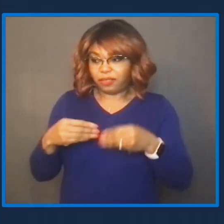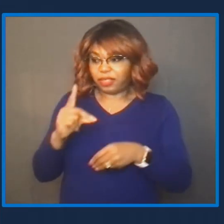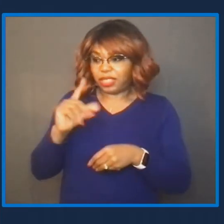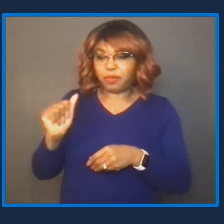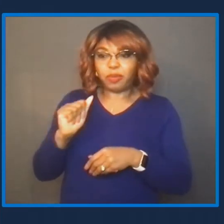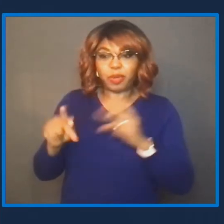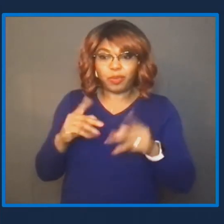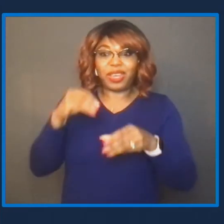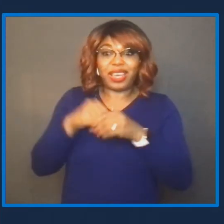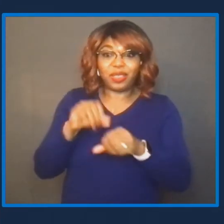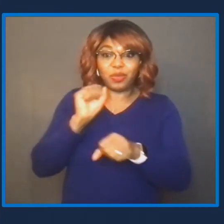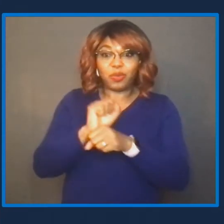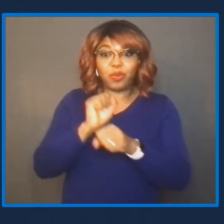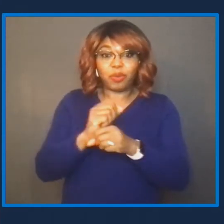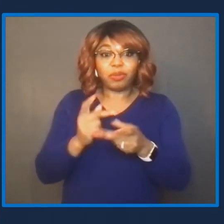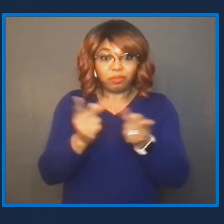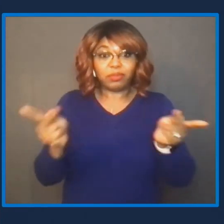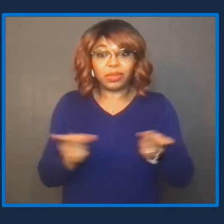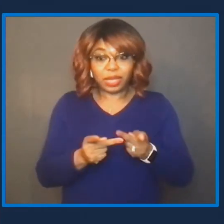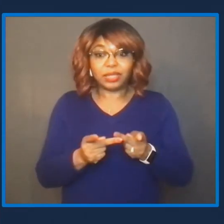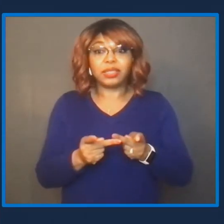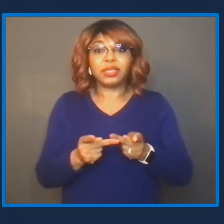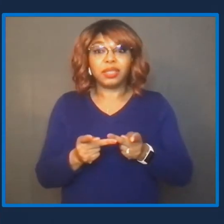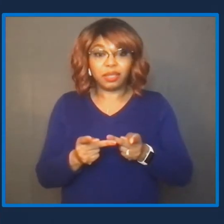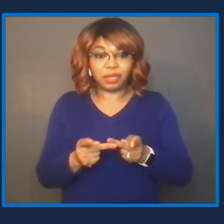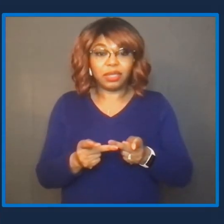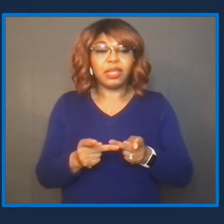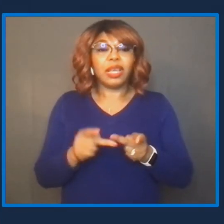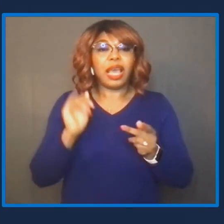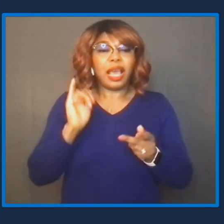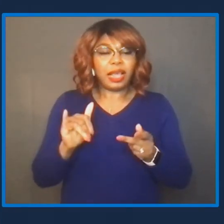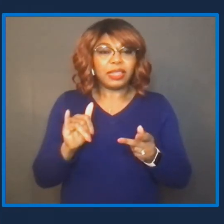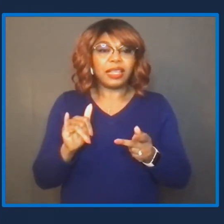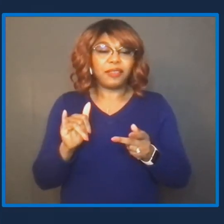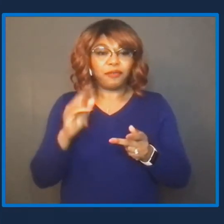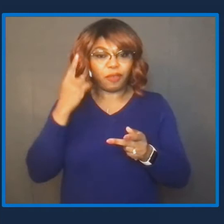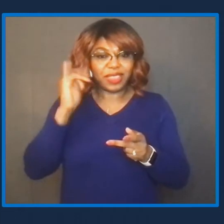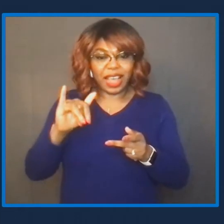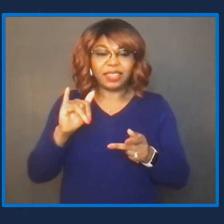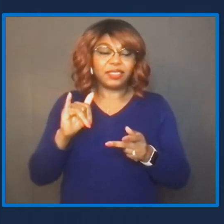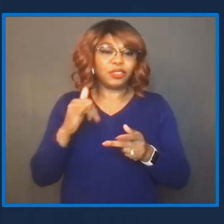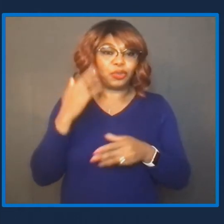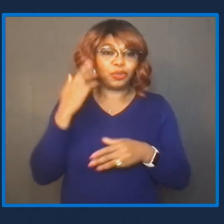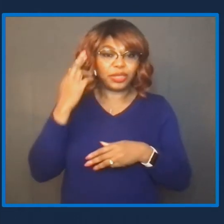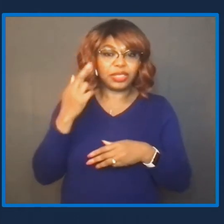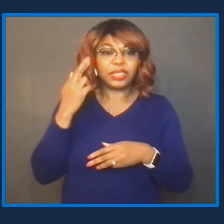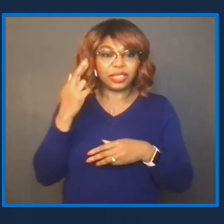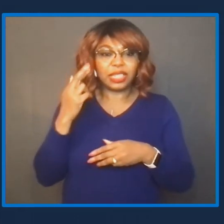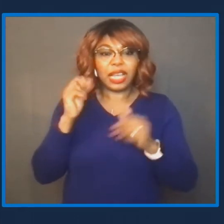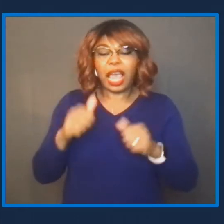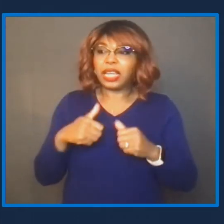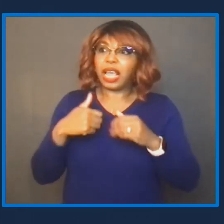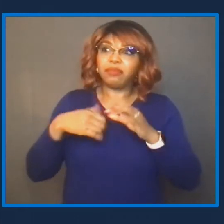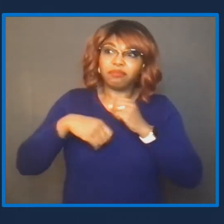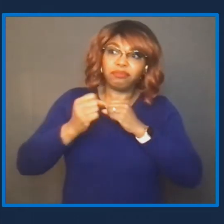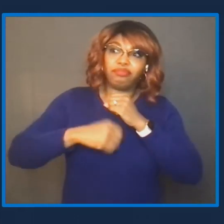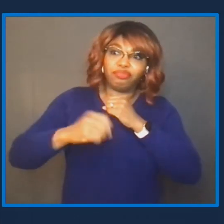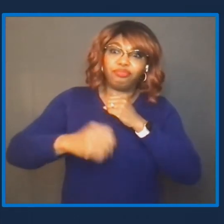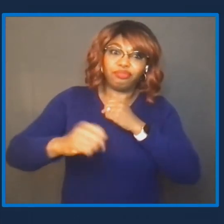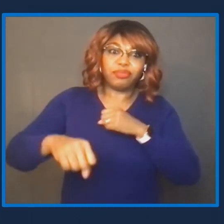And I think this is such a positive event for that reason. I could go on and on. Please do.